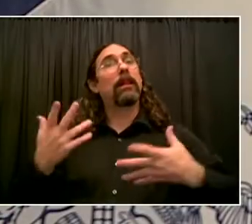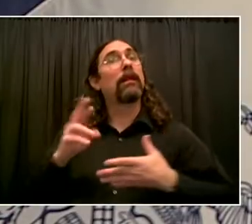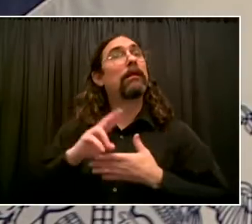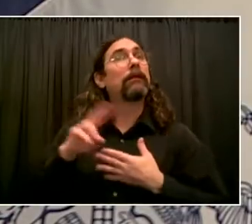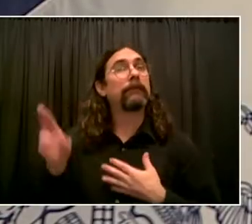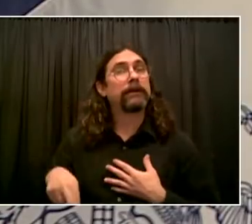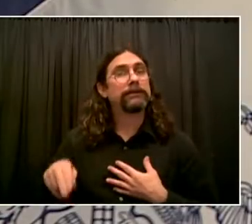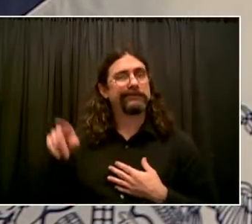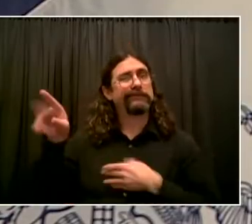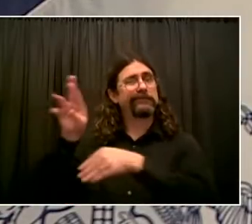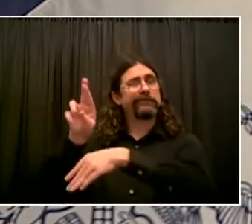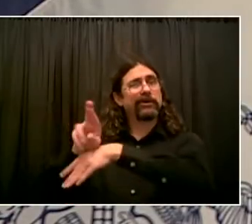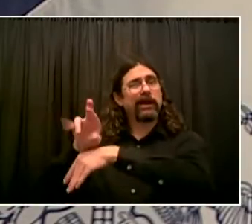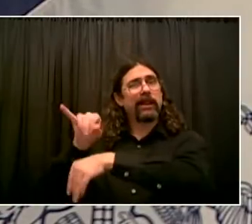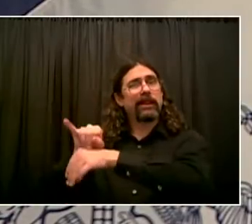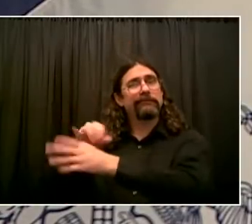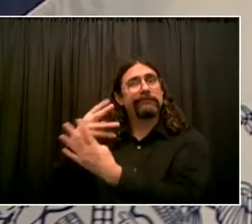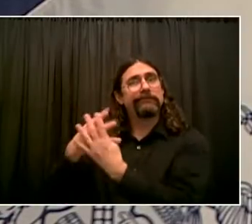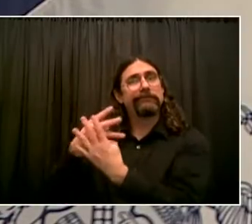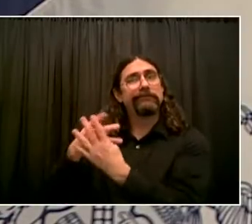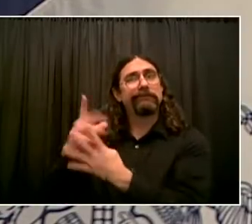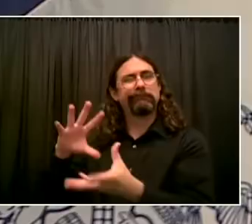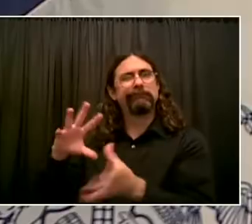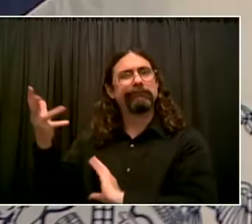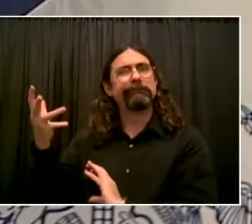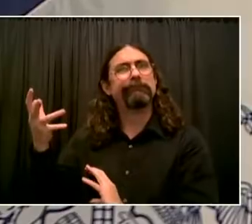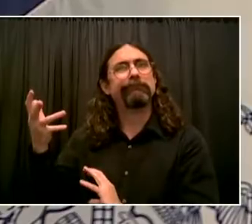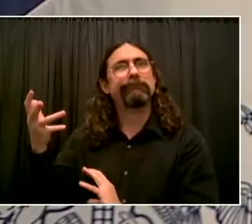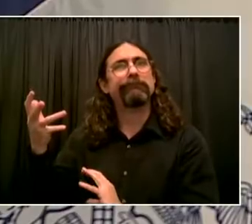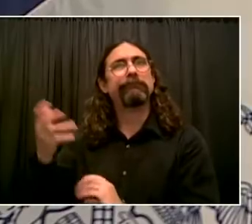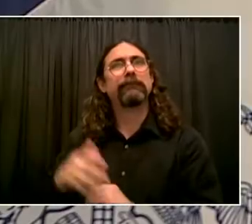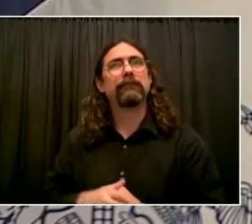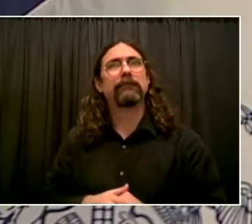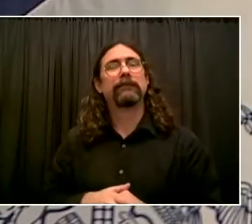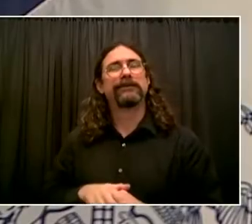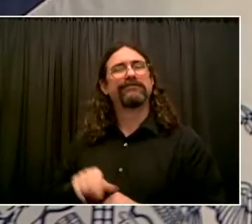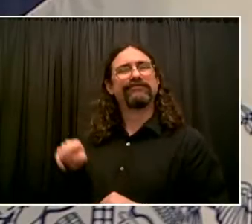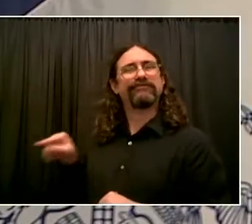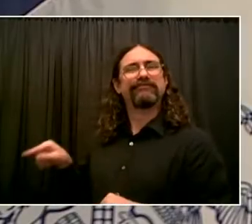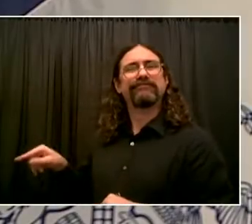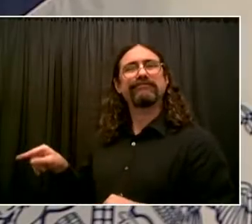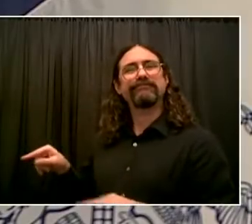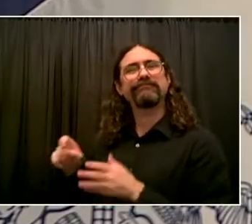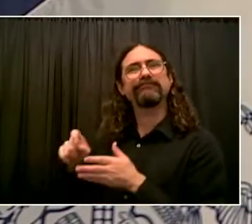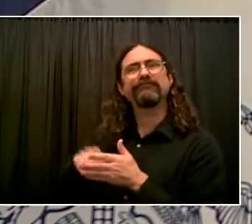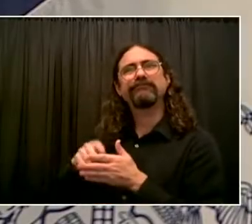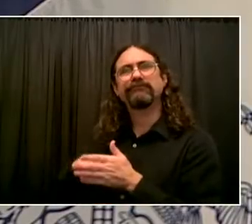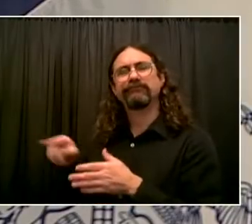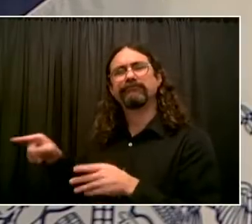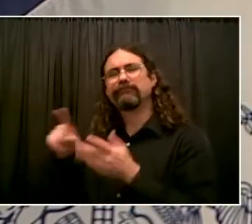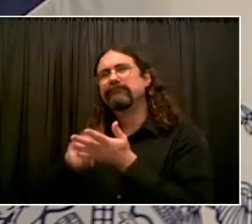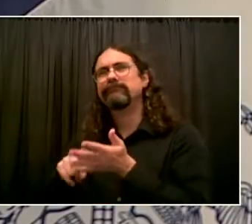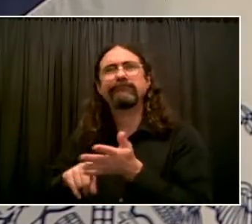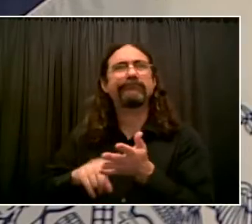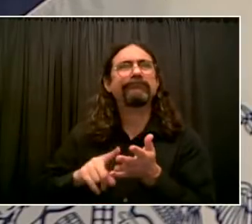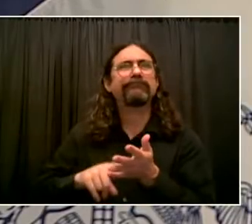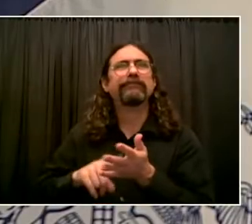THE RIKERS CRISIS. WHAT HE IS HEARING ROFM THE